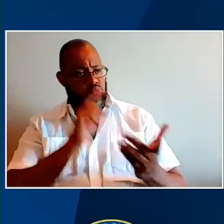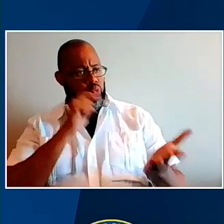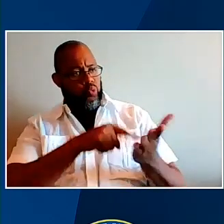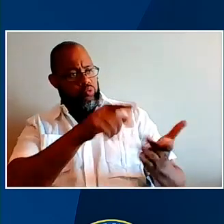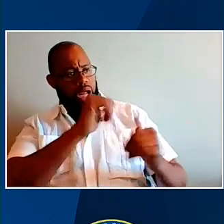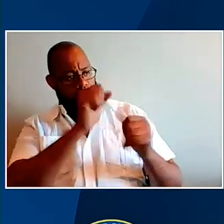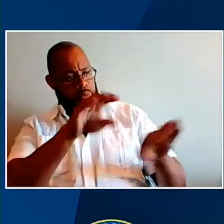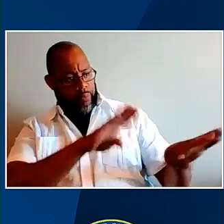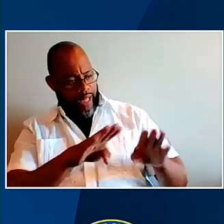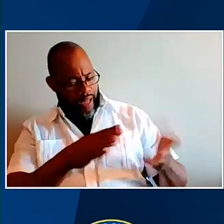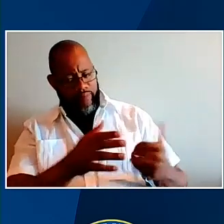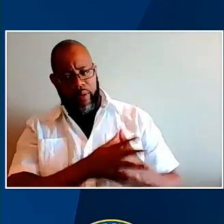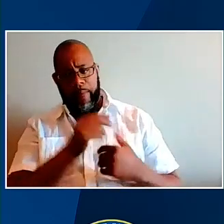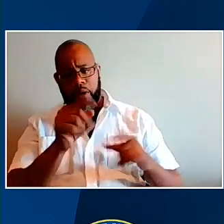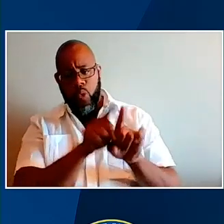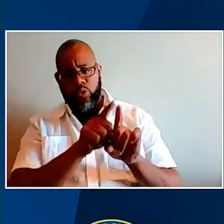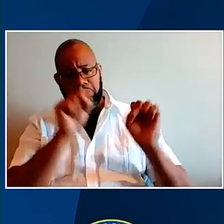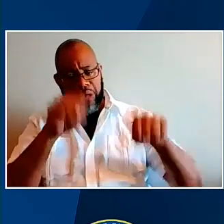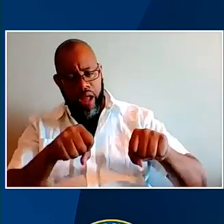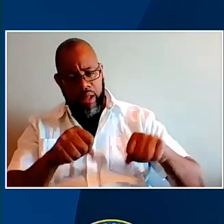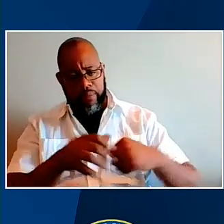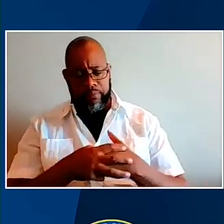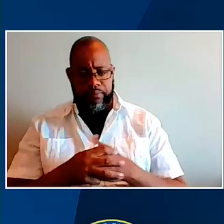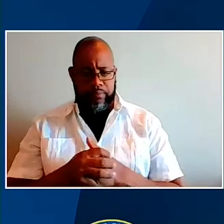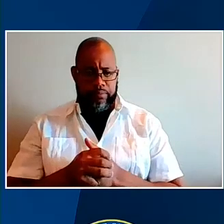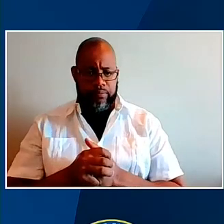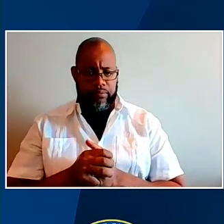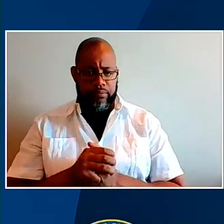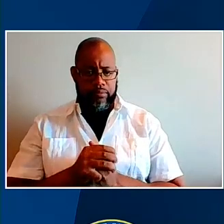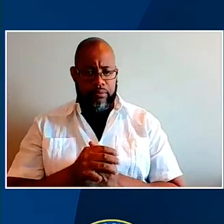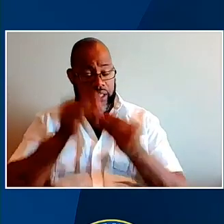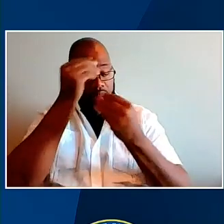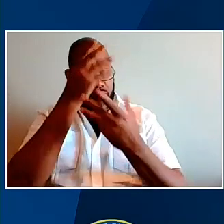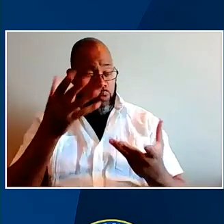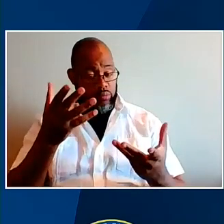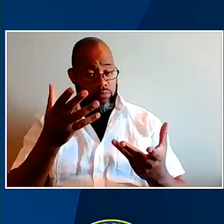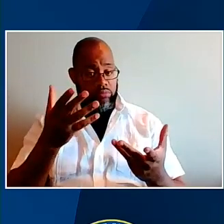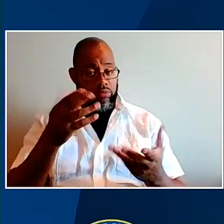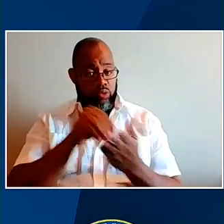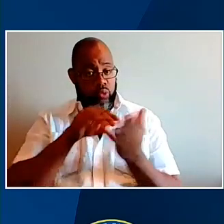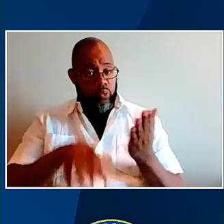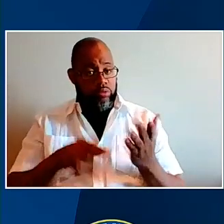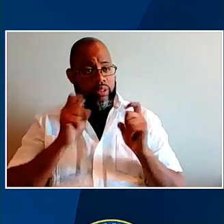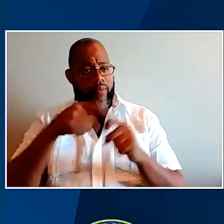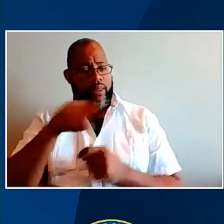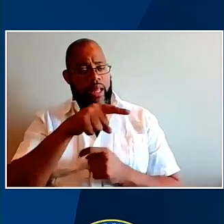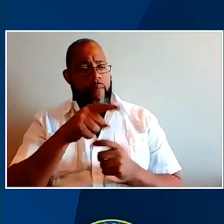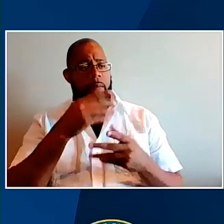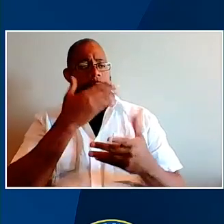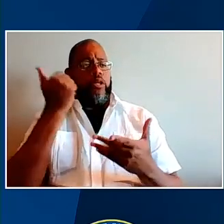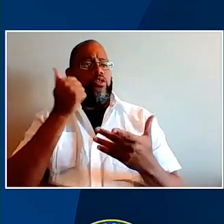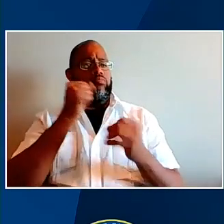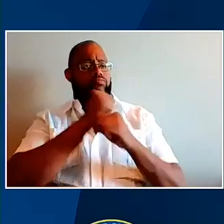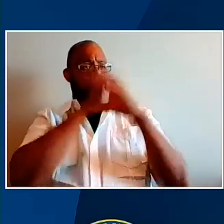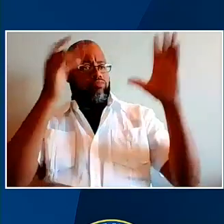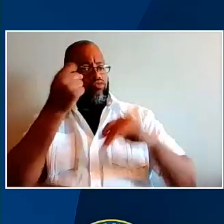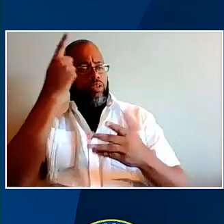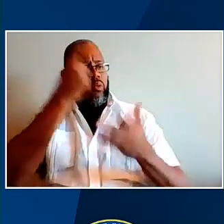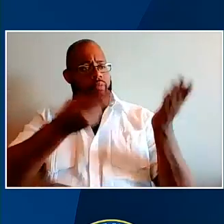behaving. But it can also, you know, it informs students and gives them a much better picture of what it is that they're signing up for.